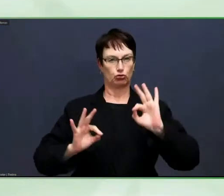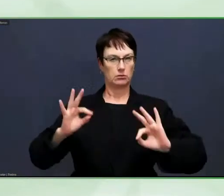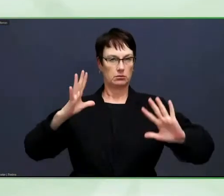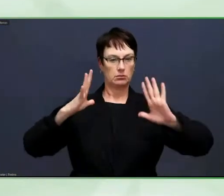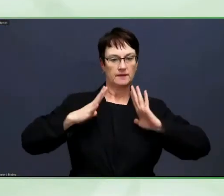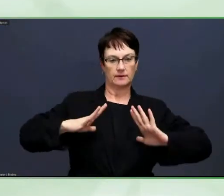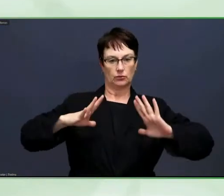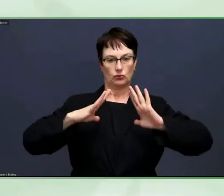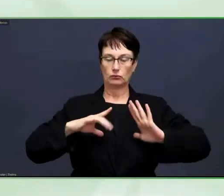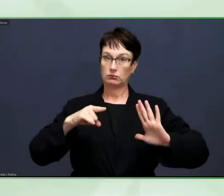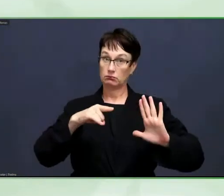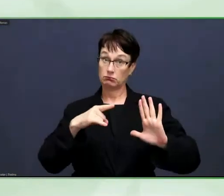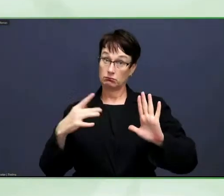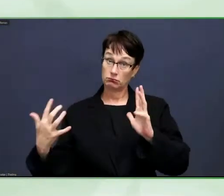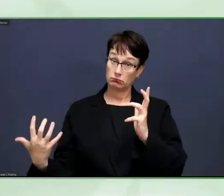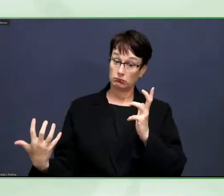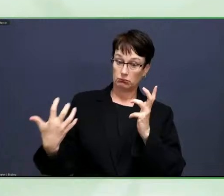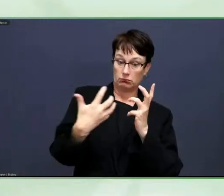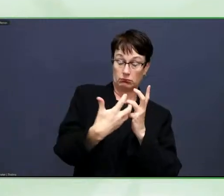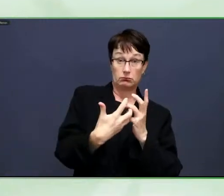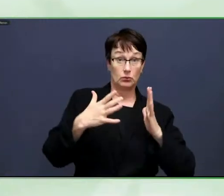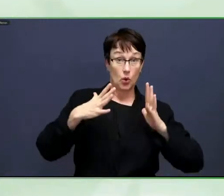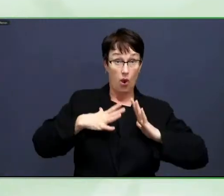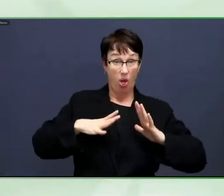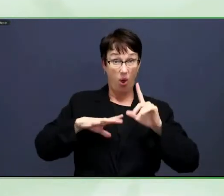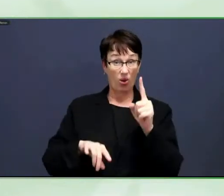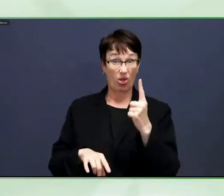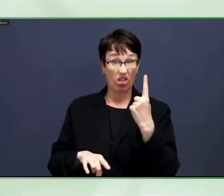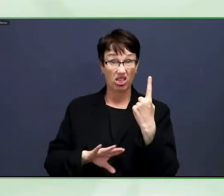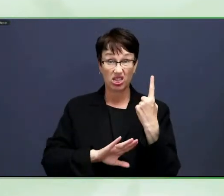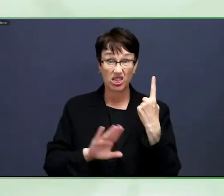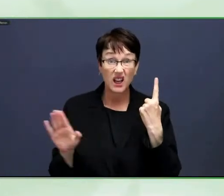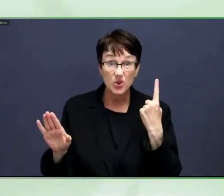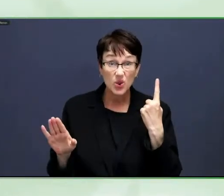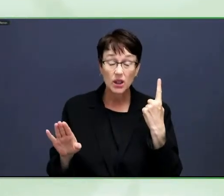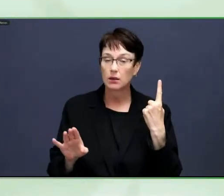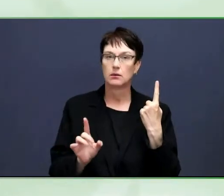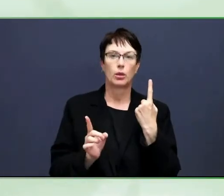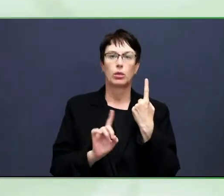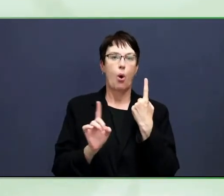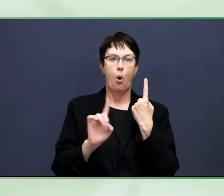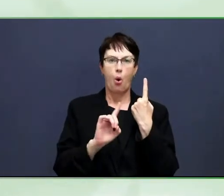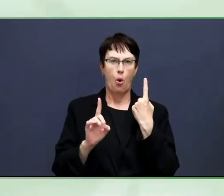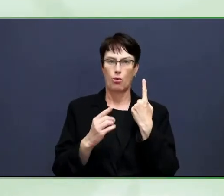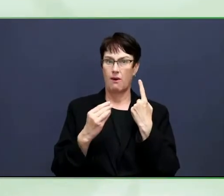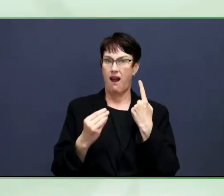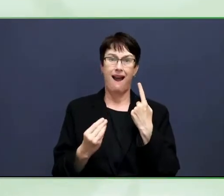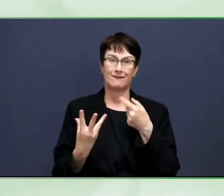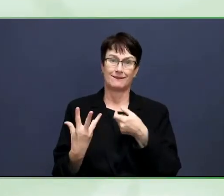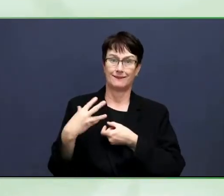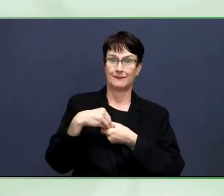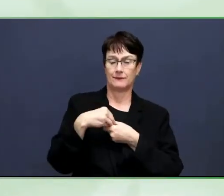And how we choose to dress if we have that choice enables us to be able to present who